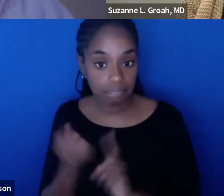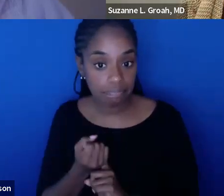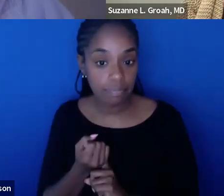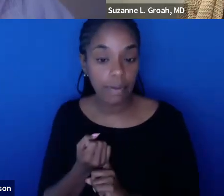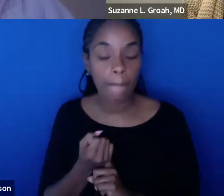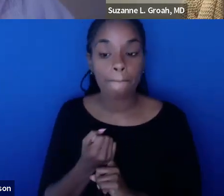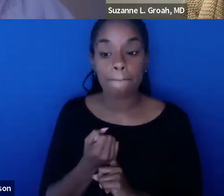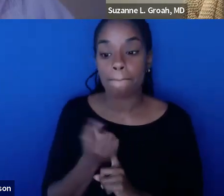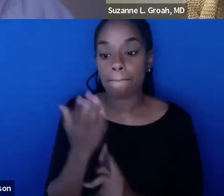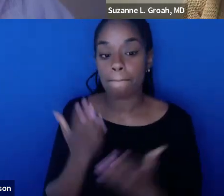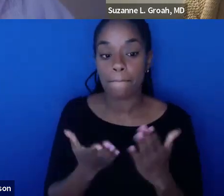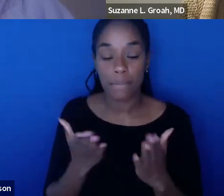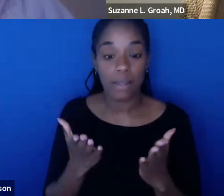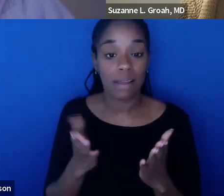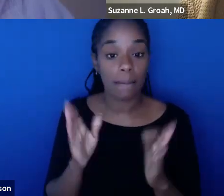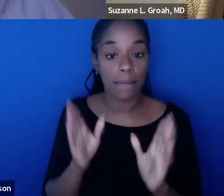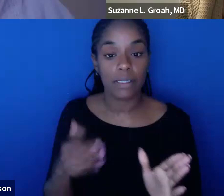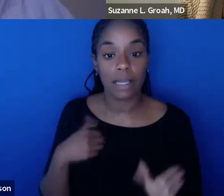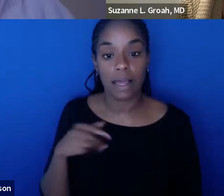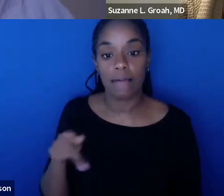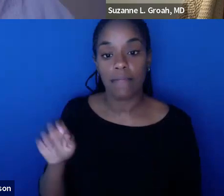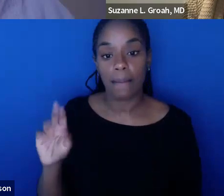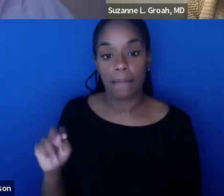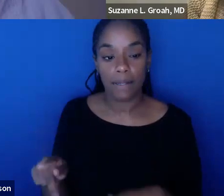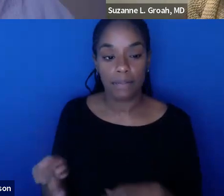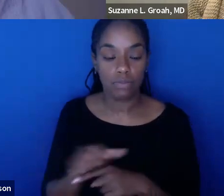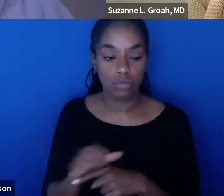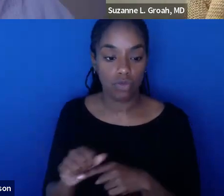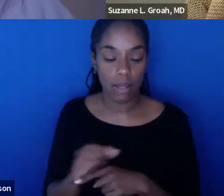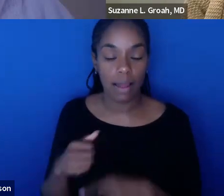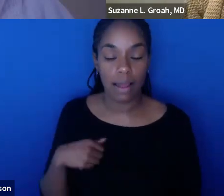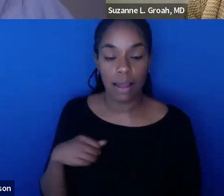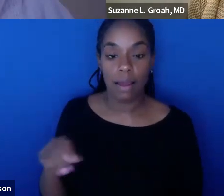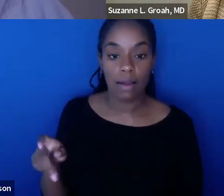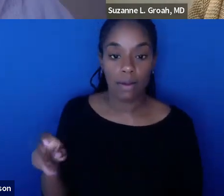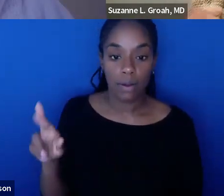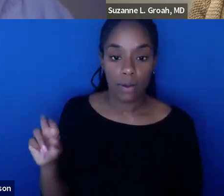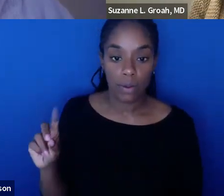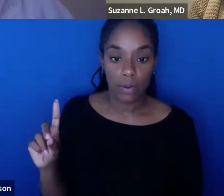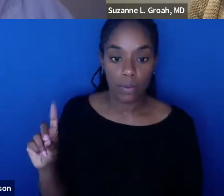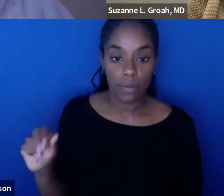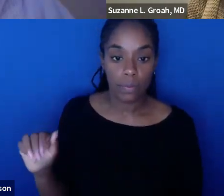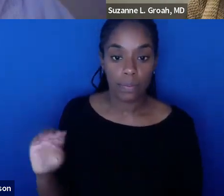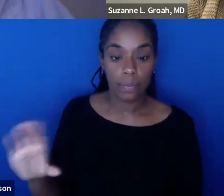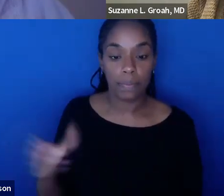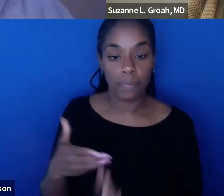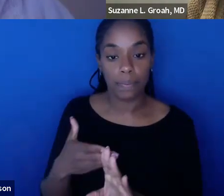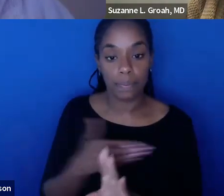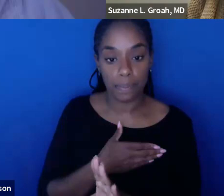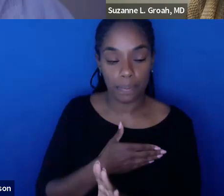could have a Baclofen pump trial, and basically have a urodynamics right then. They could have urodynamics beforehand and then a urodynamics while the